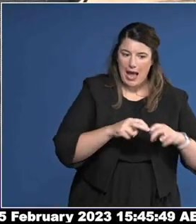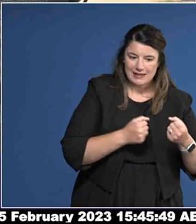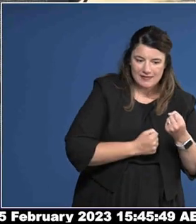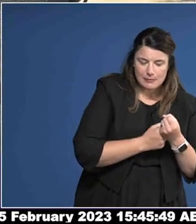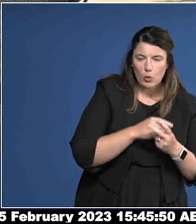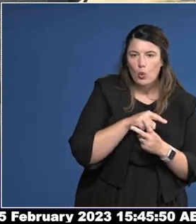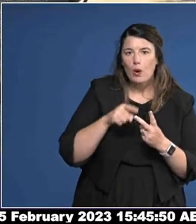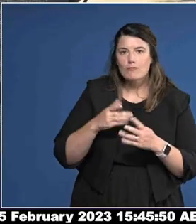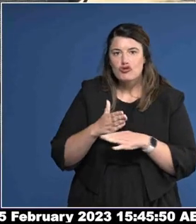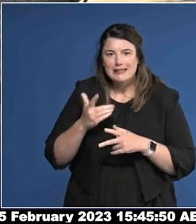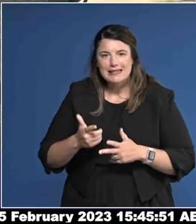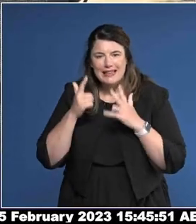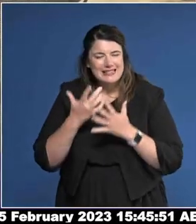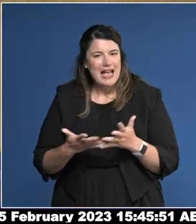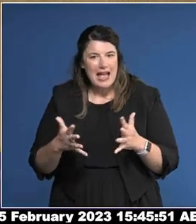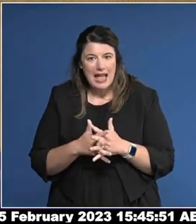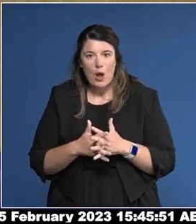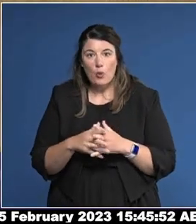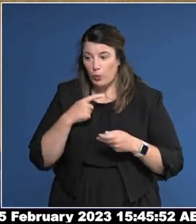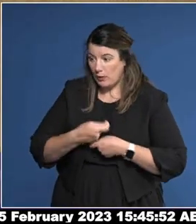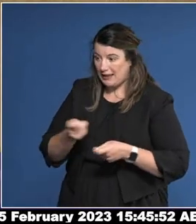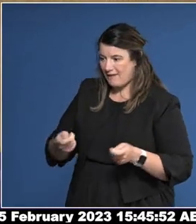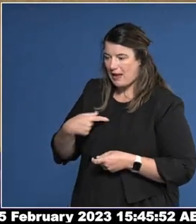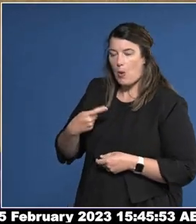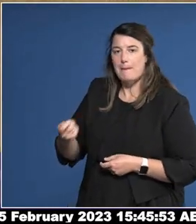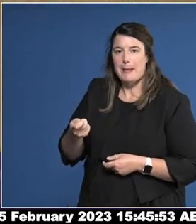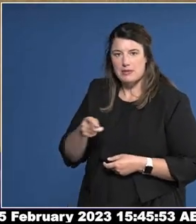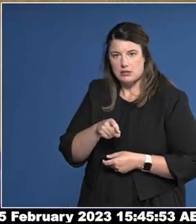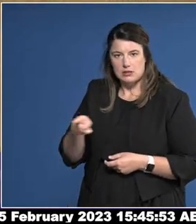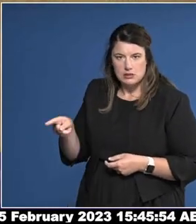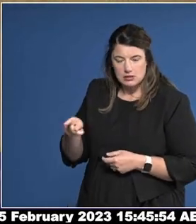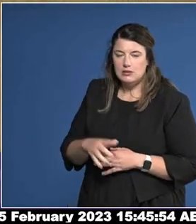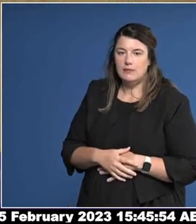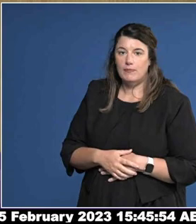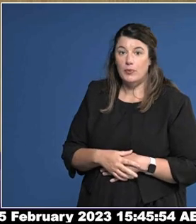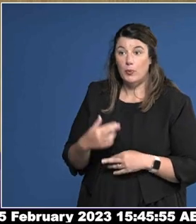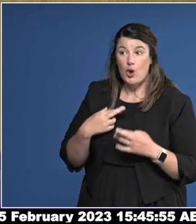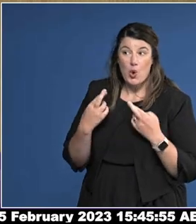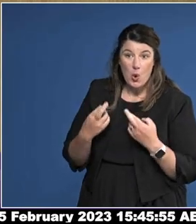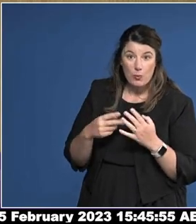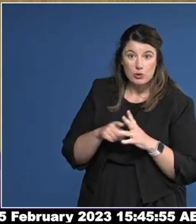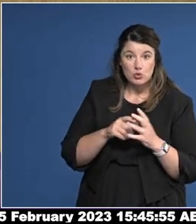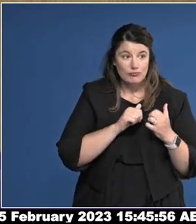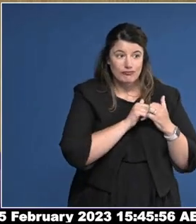to our members. And we are hoping to engage with the NDIS Commission on the development